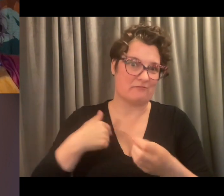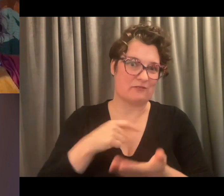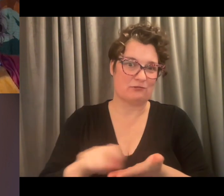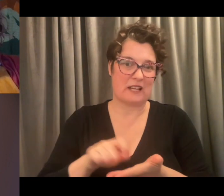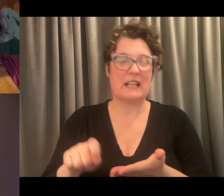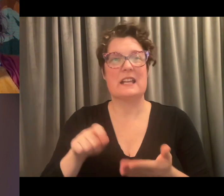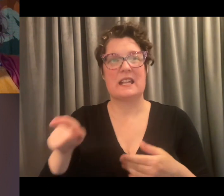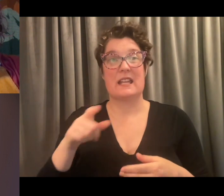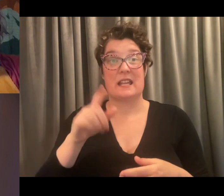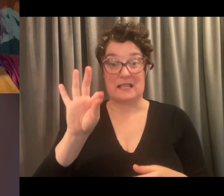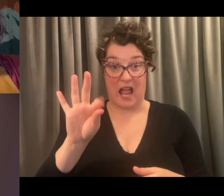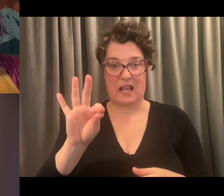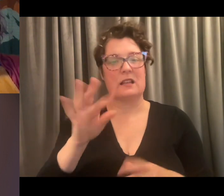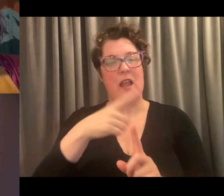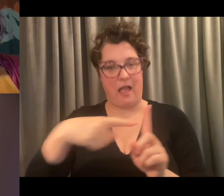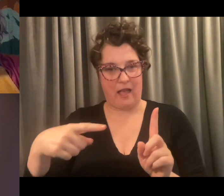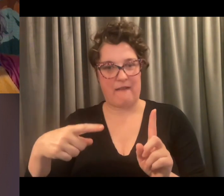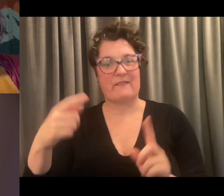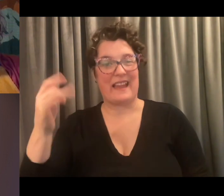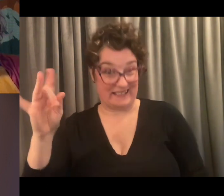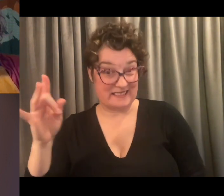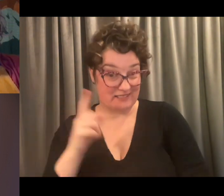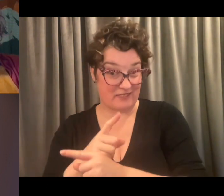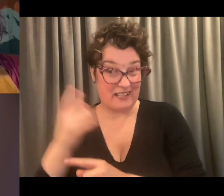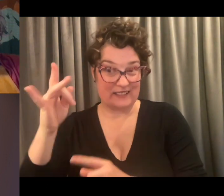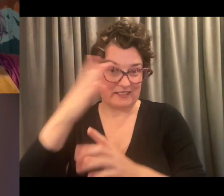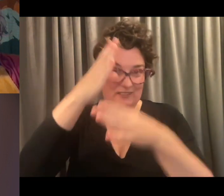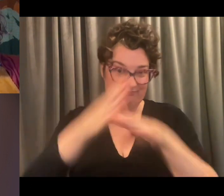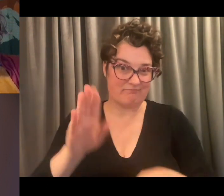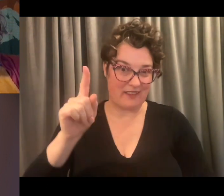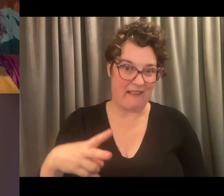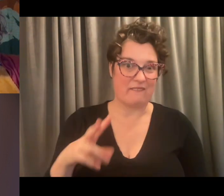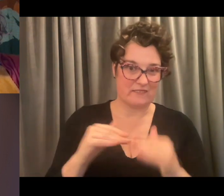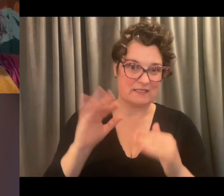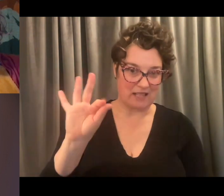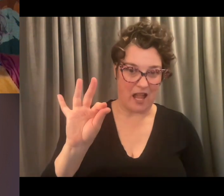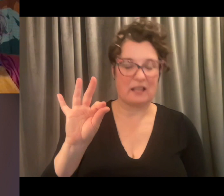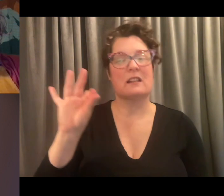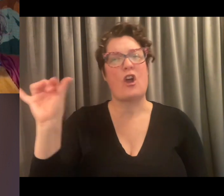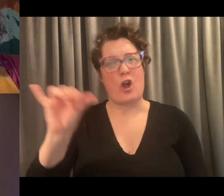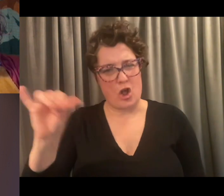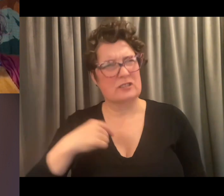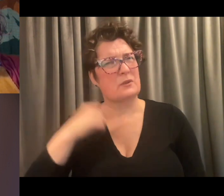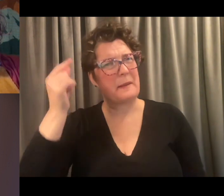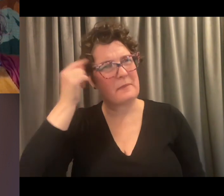and also I believe it has to do with something around like,